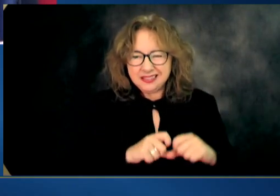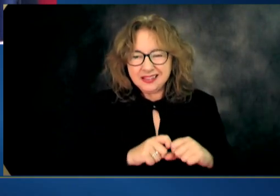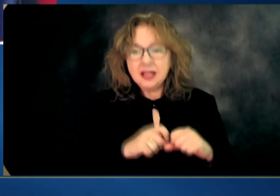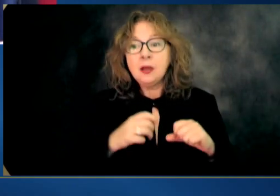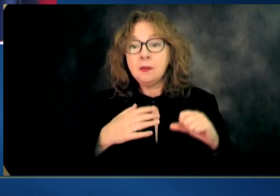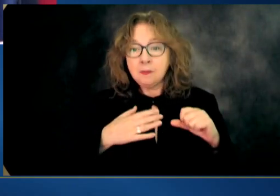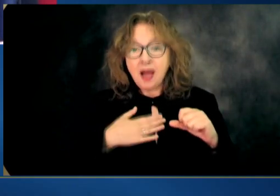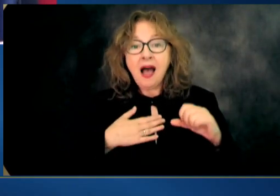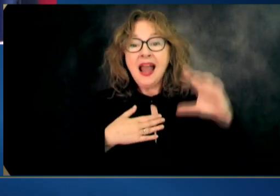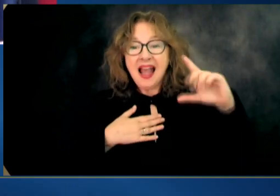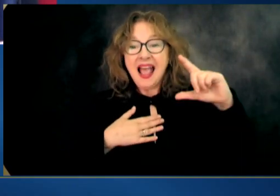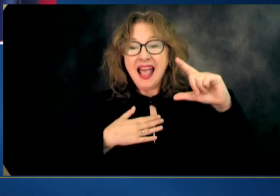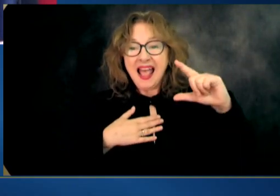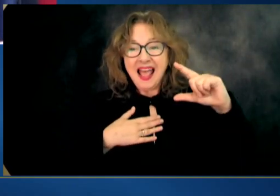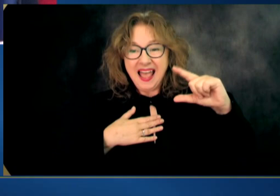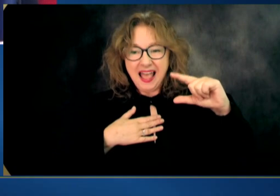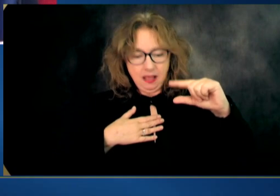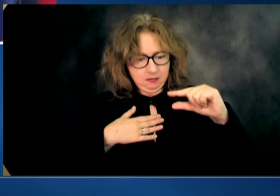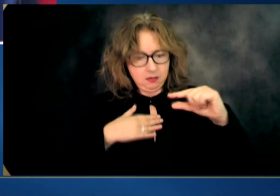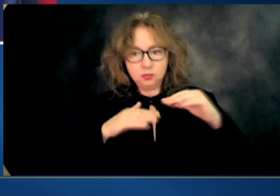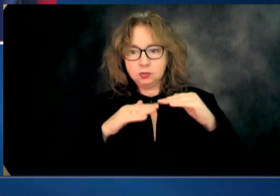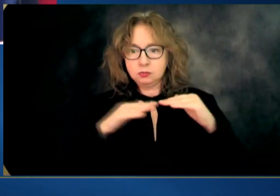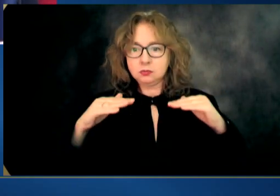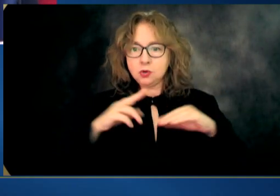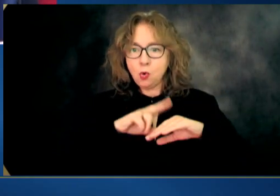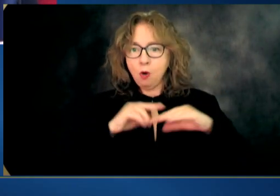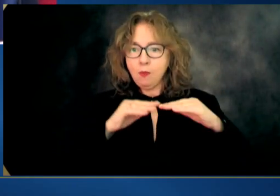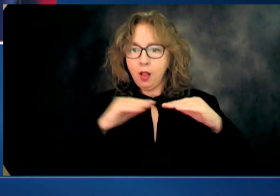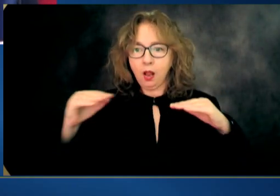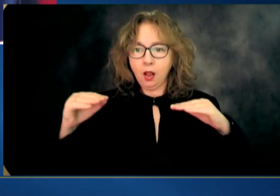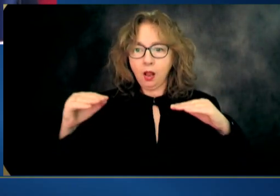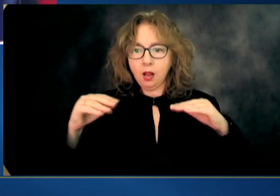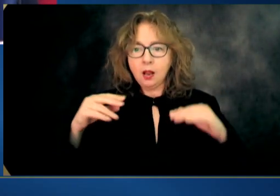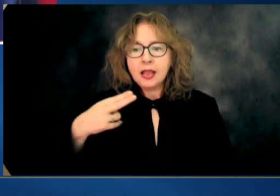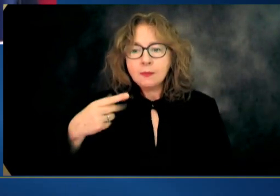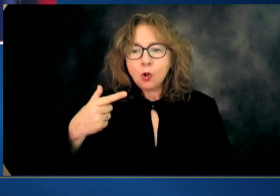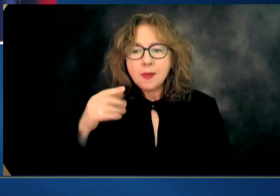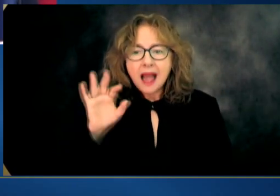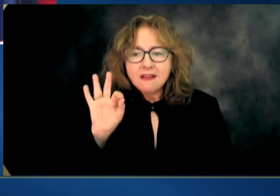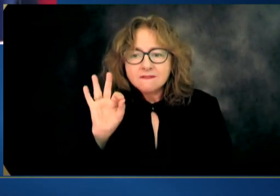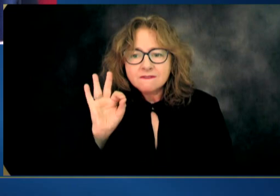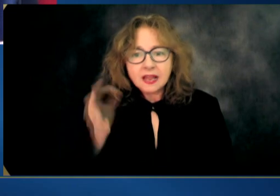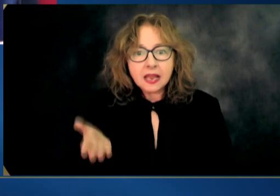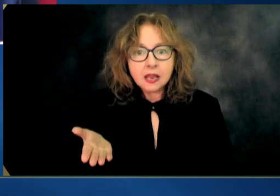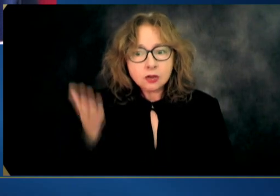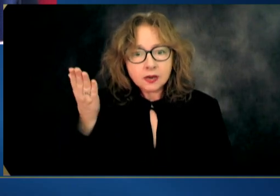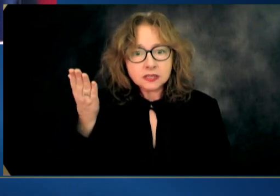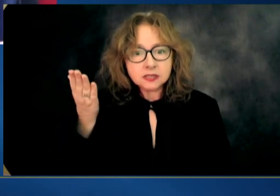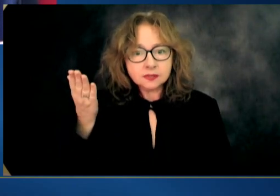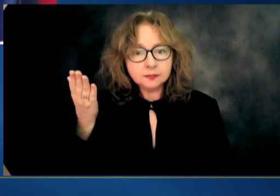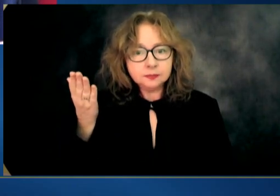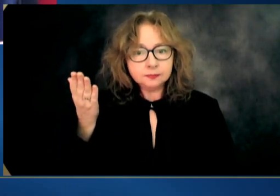Never seen that before in my life. My hemoglobin F actually increased. So in